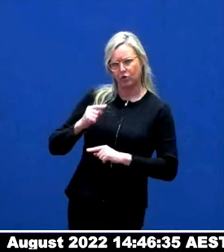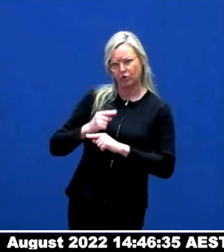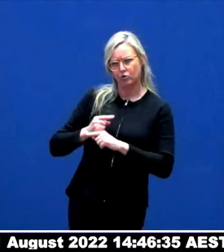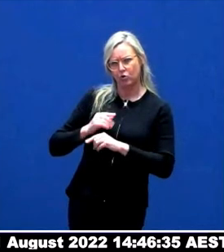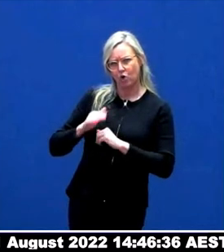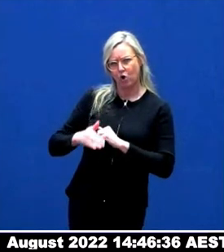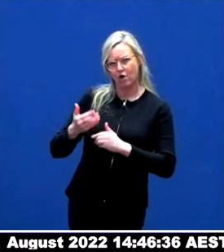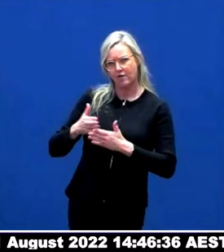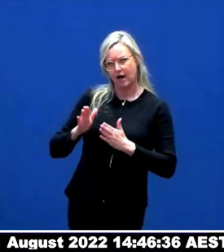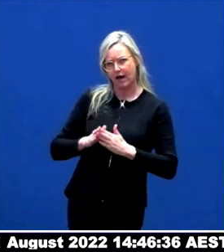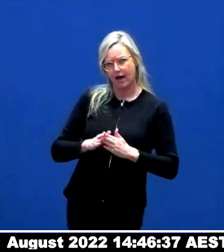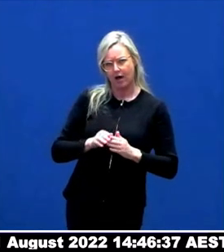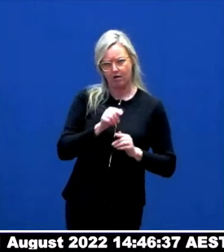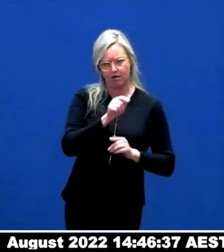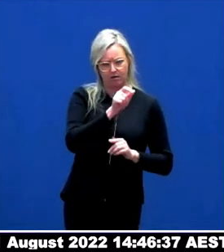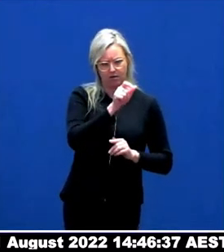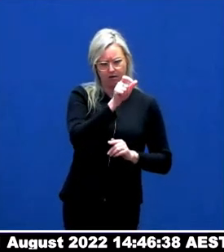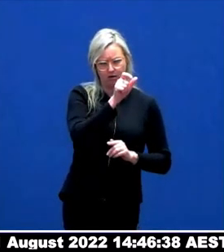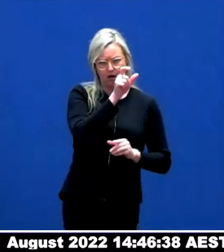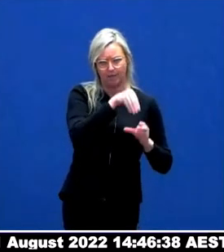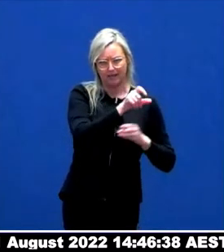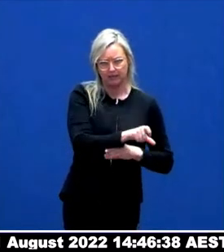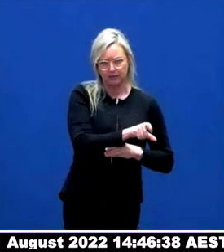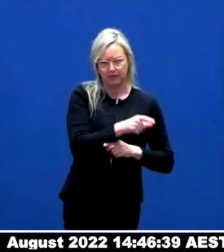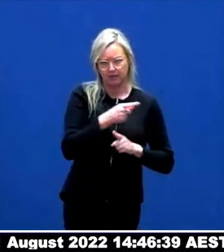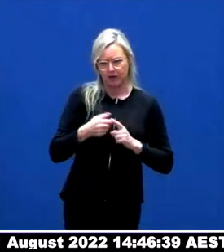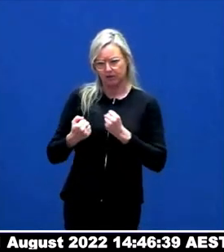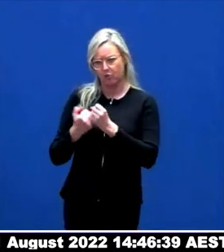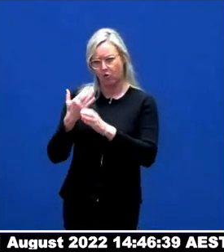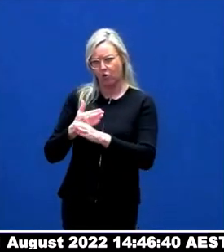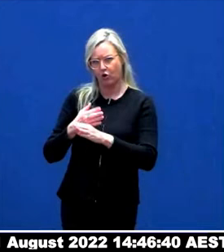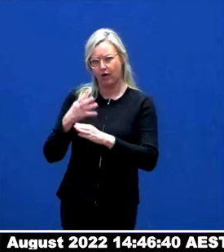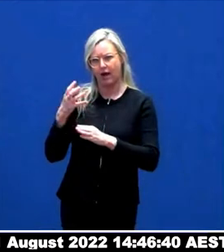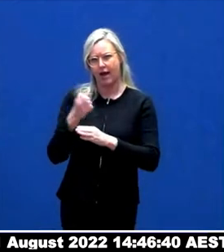support workers as secondary evidence, in addition to medical evidence."